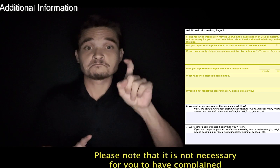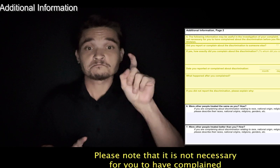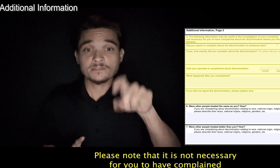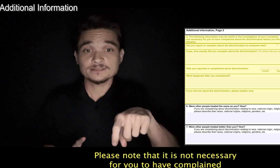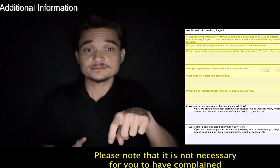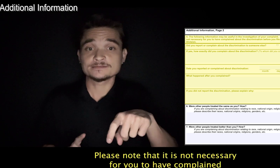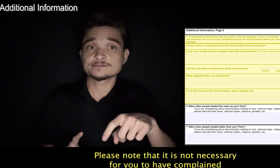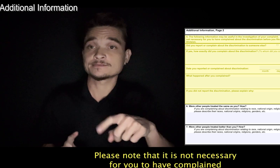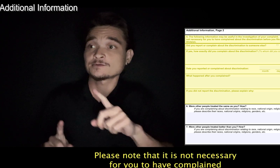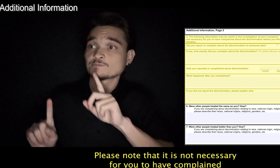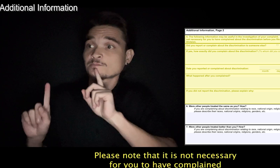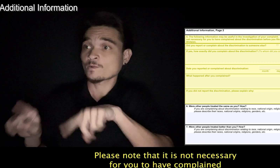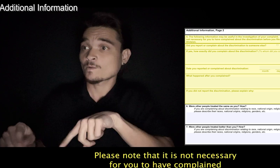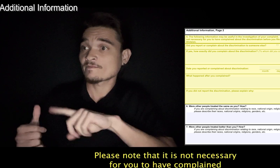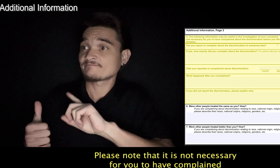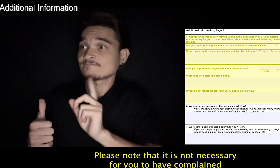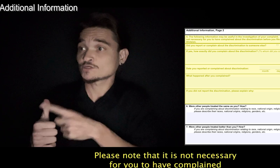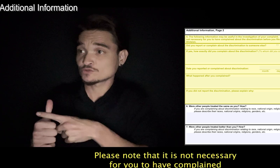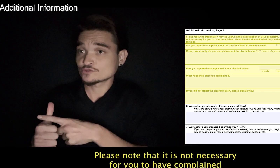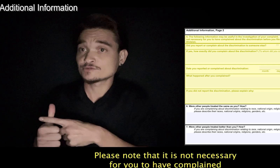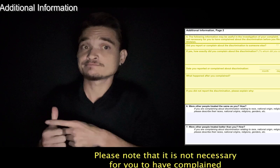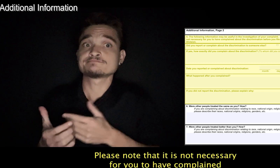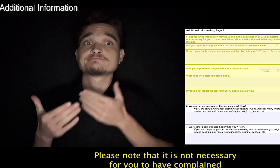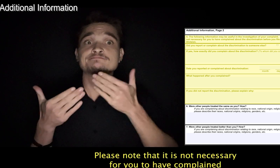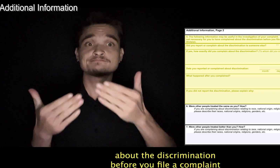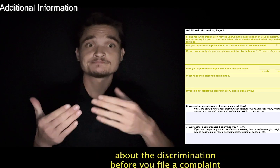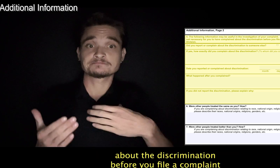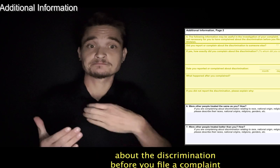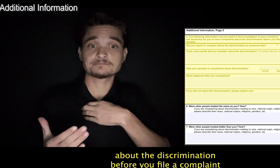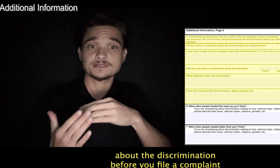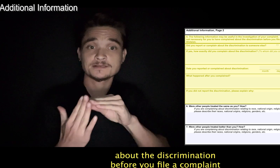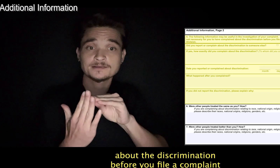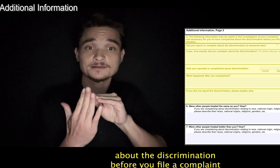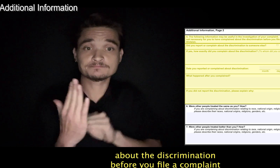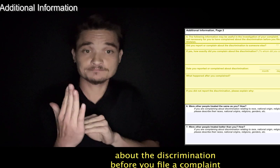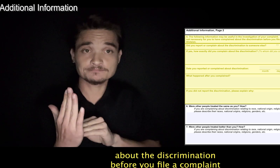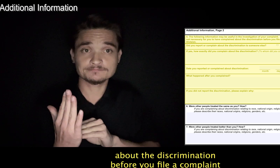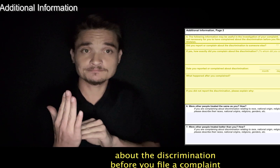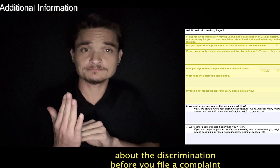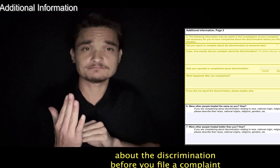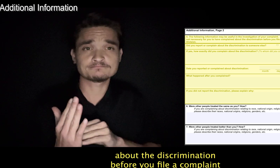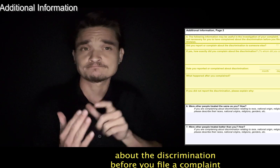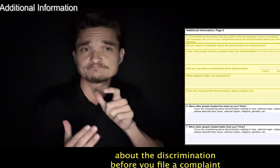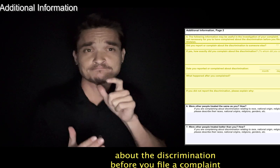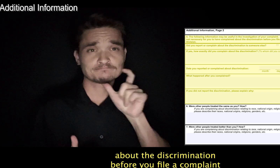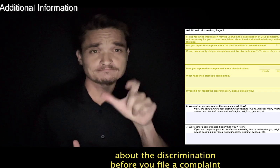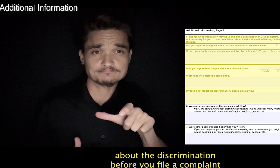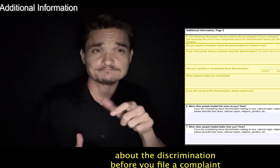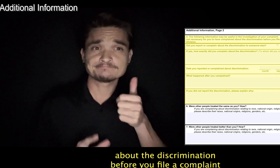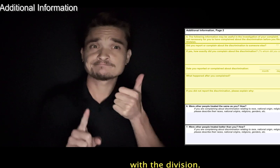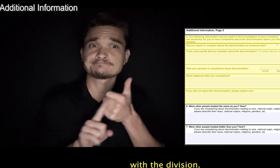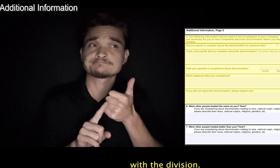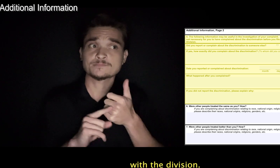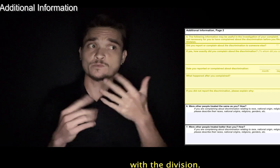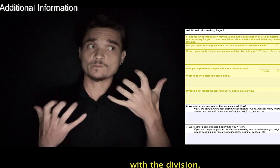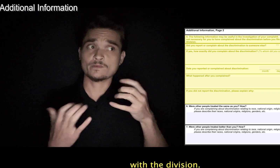Please note that it is not necessary for you to have complained about the discrimination before you file a complaint with the division.